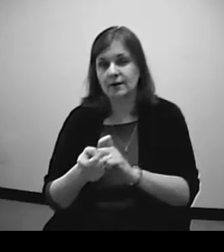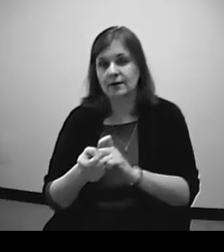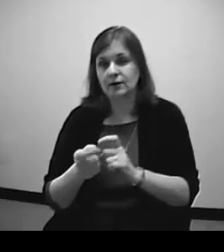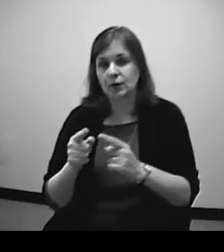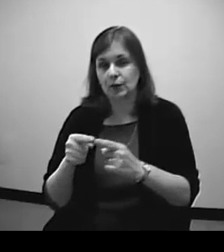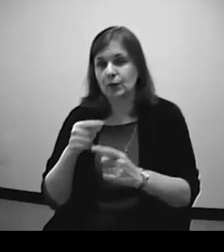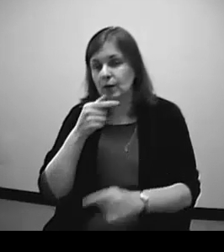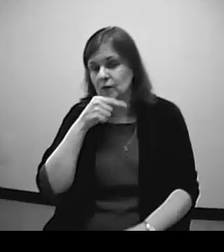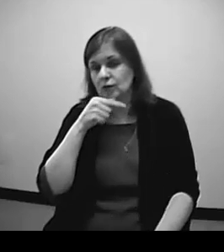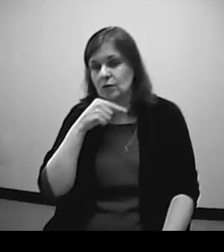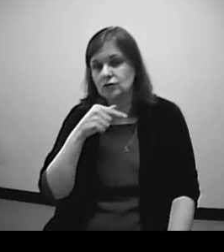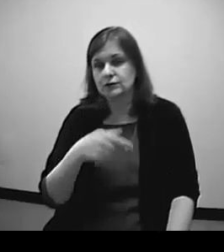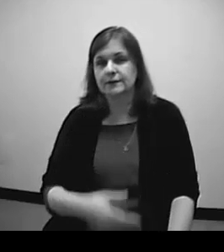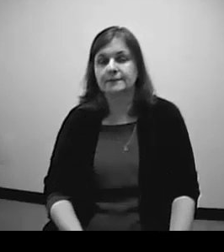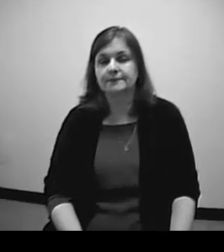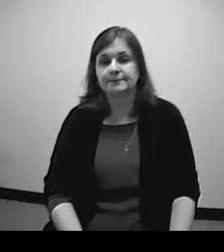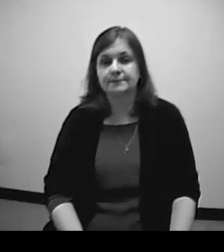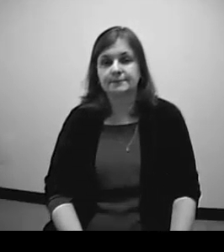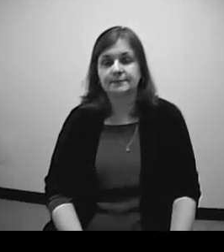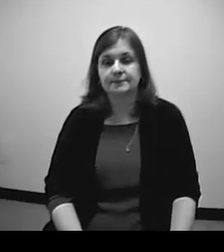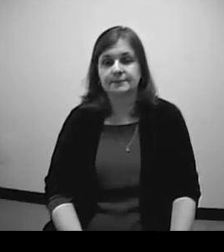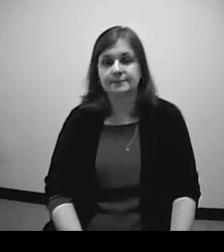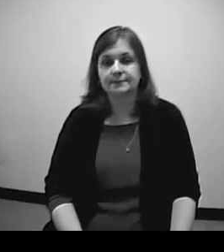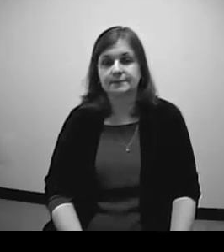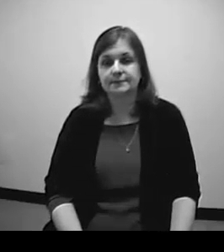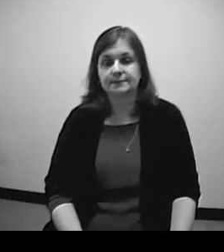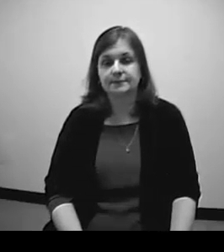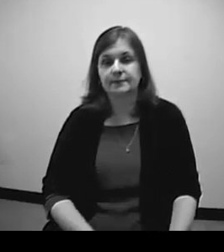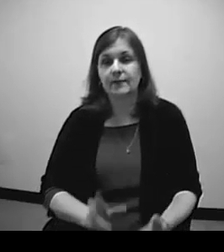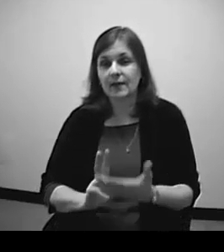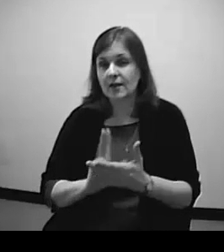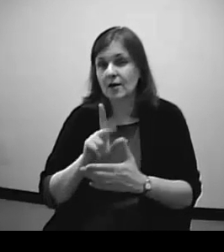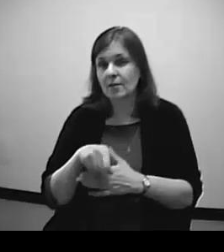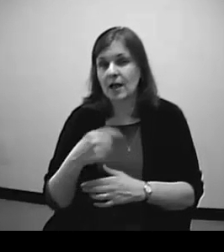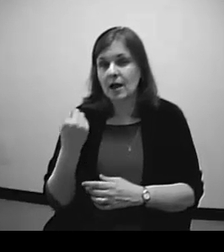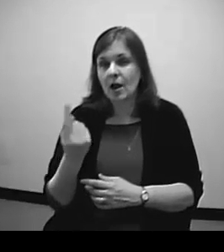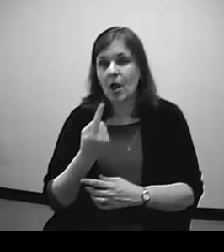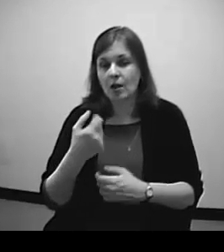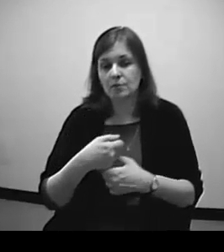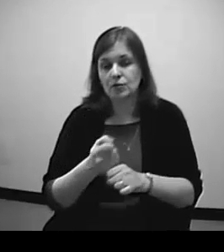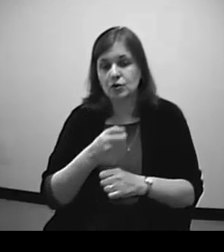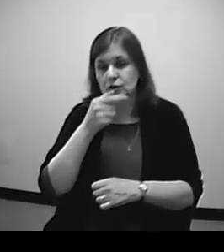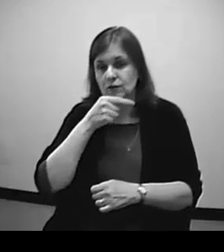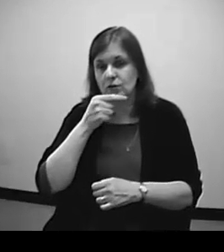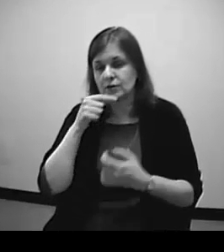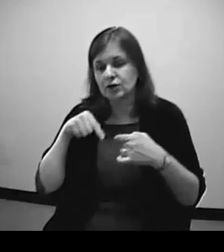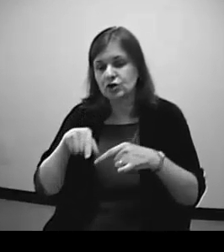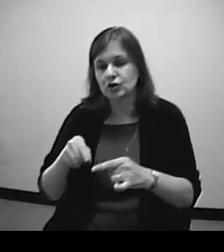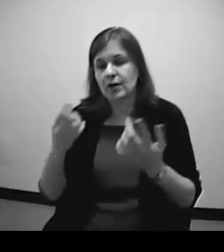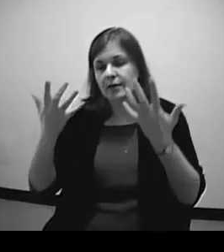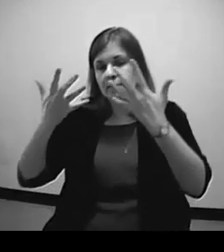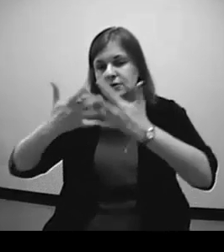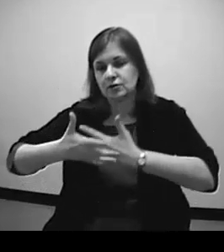glucose plants only produce glucose